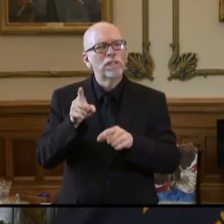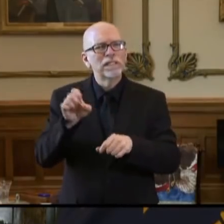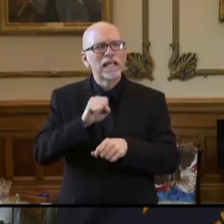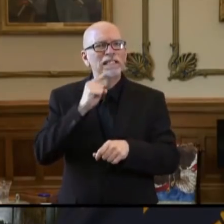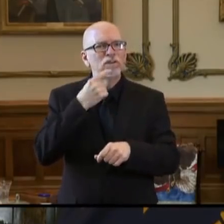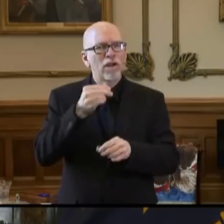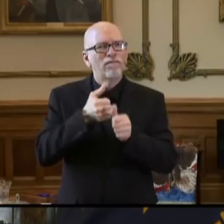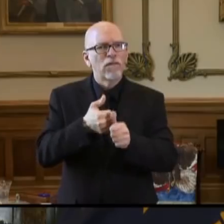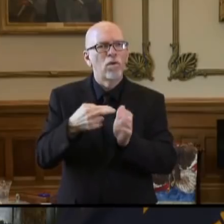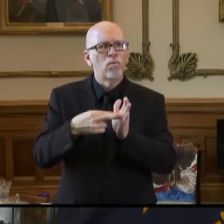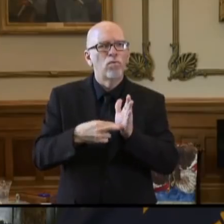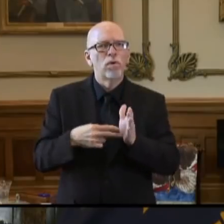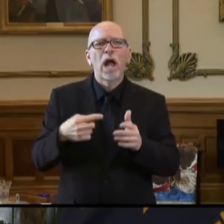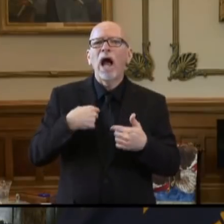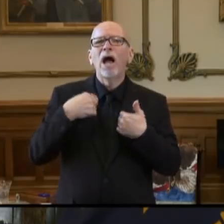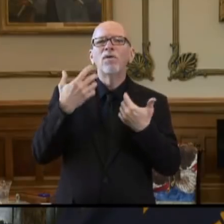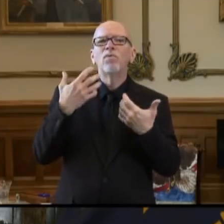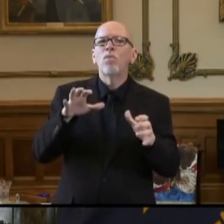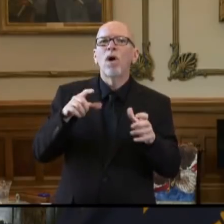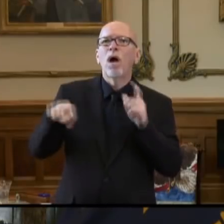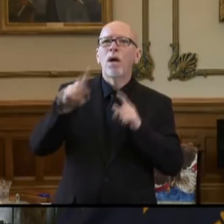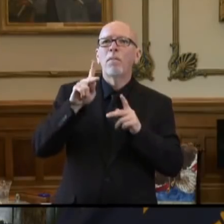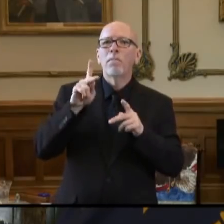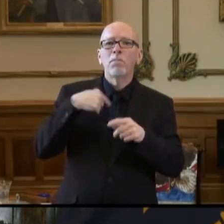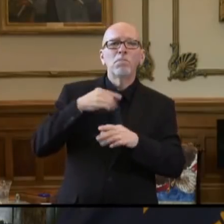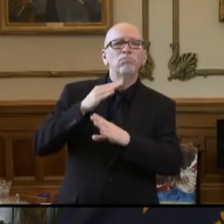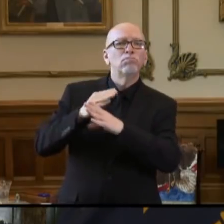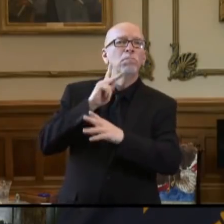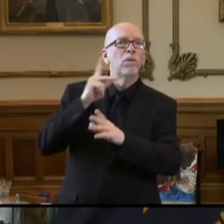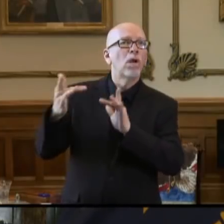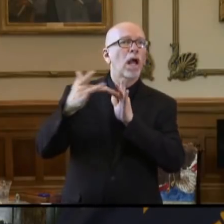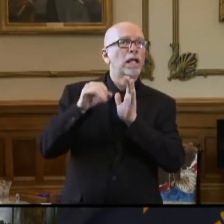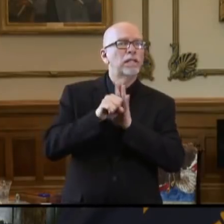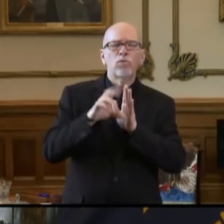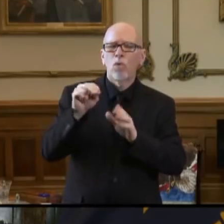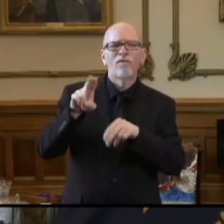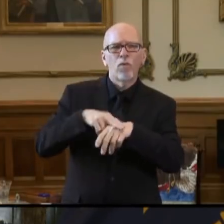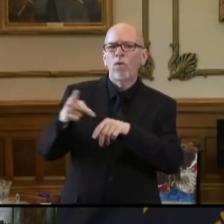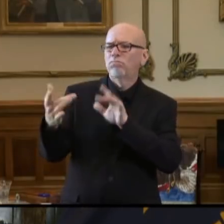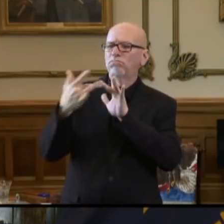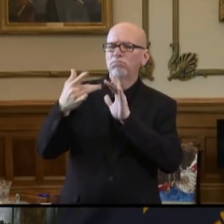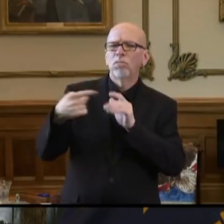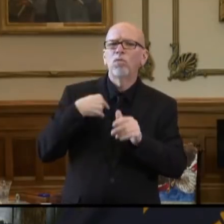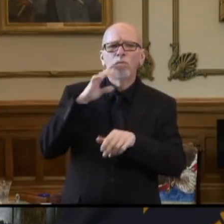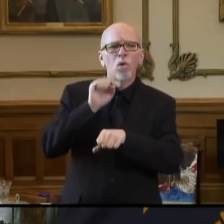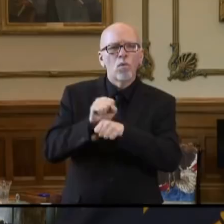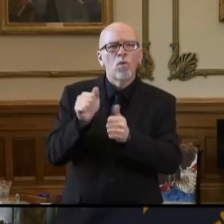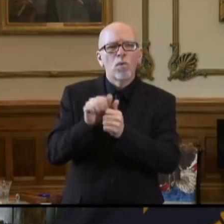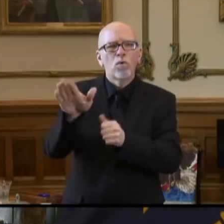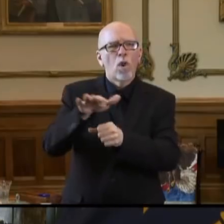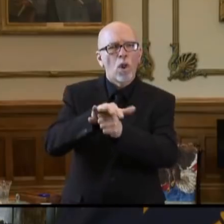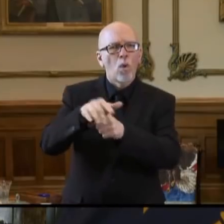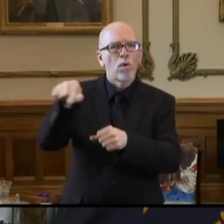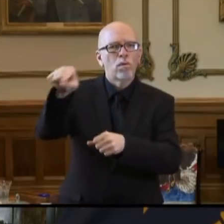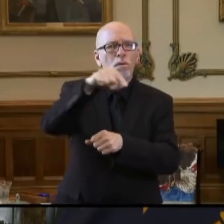ENFORCEMENT TO MAKE SURE THAT PEOPLE ARE NOT JUST TAKING THIS SERIOUSLY BUT FOLLOWING THE RULES. AND OF COURSE I DON'T WANT TO TOUR ANYONE FROM